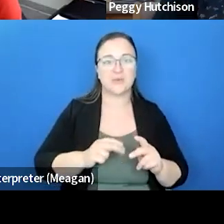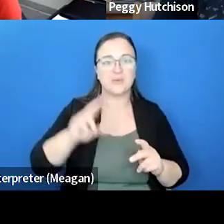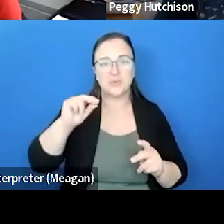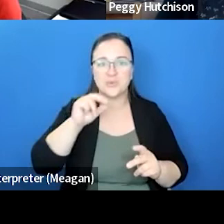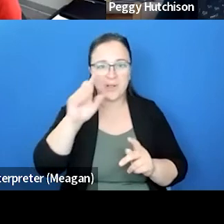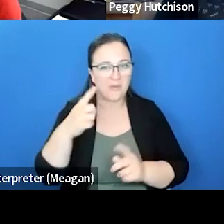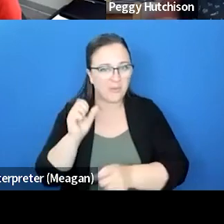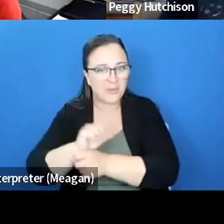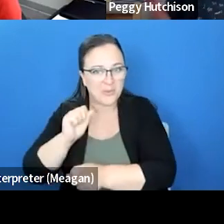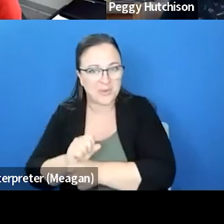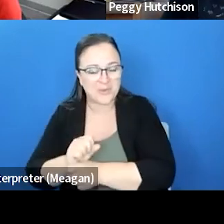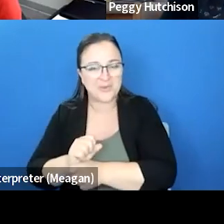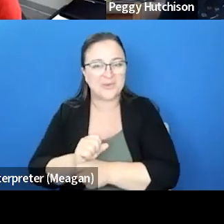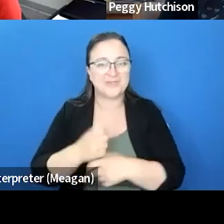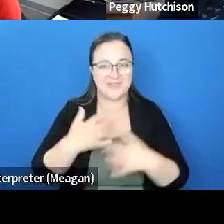I'm talking about health and wellbeing for you.